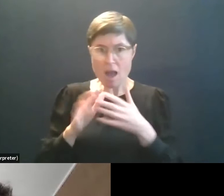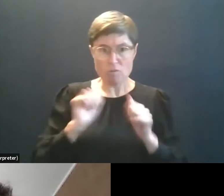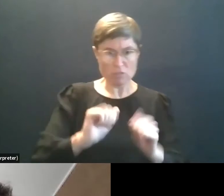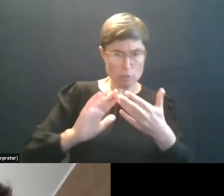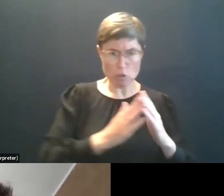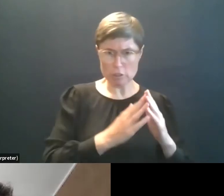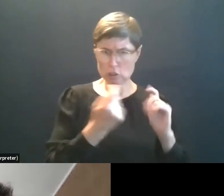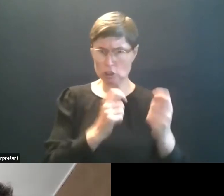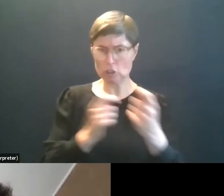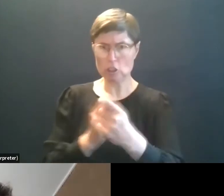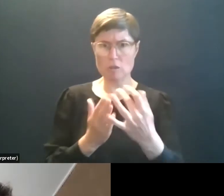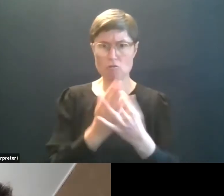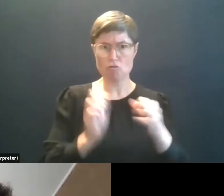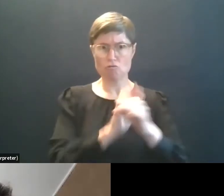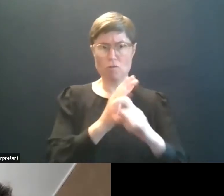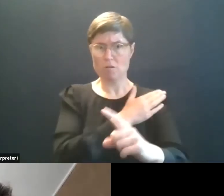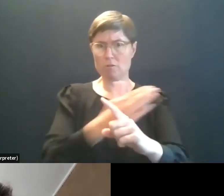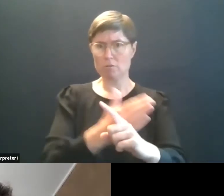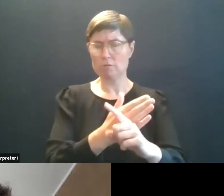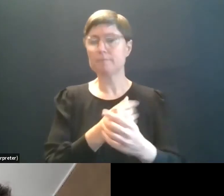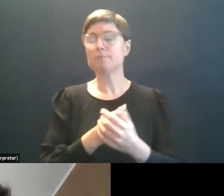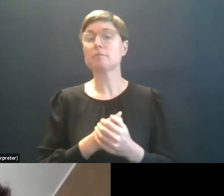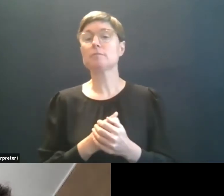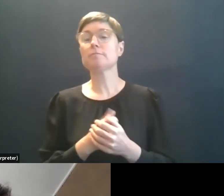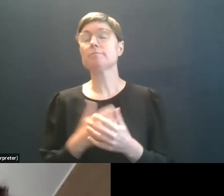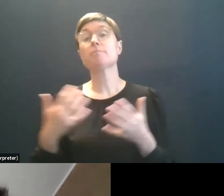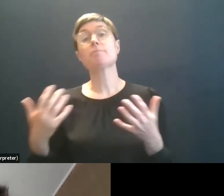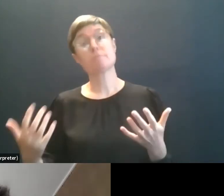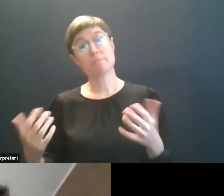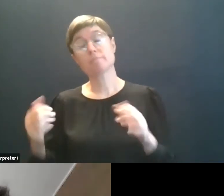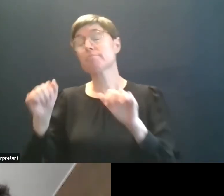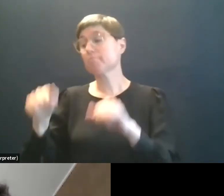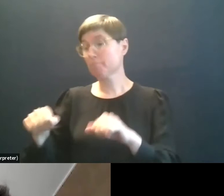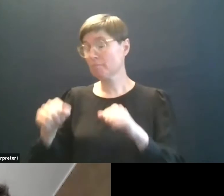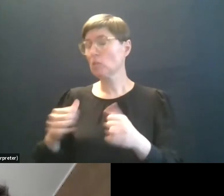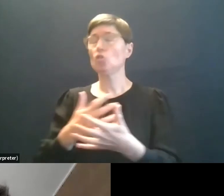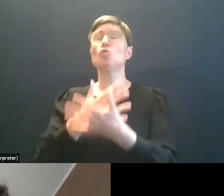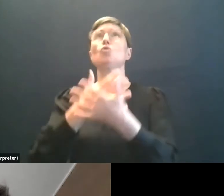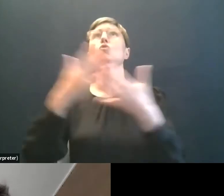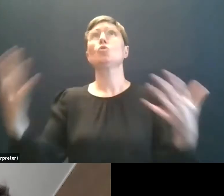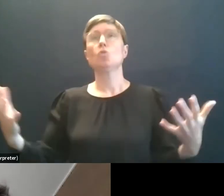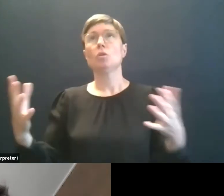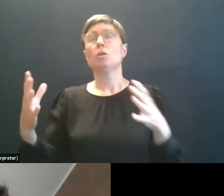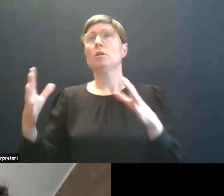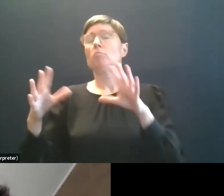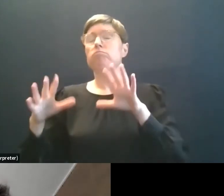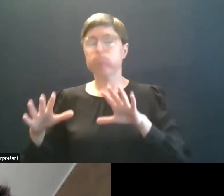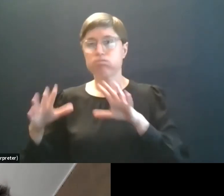It's been a hugely pressurised year for Beyond Blue. I do want to pay tribute